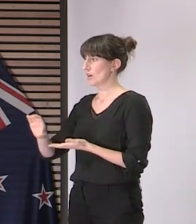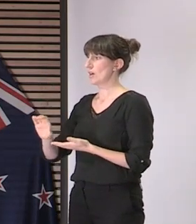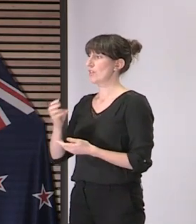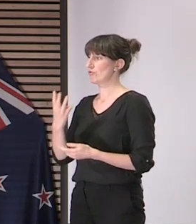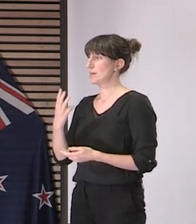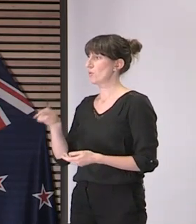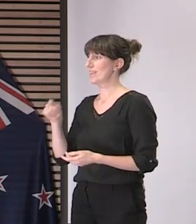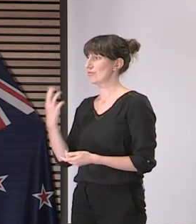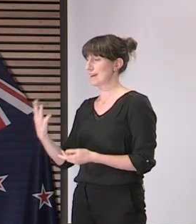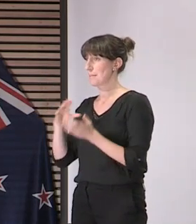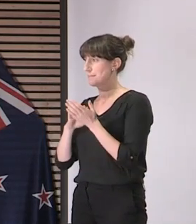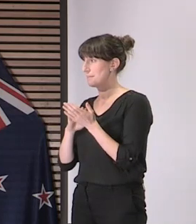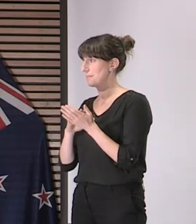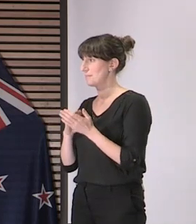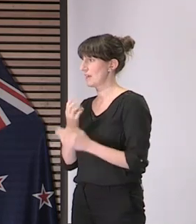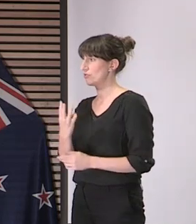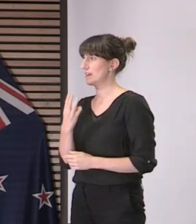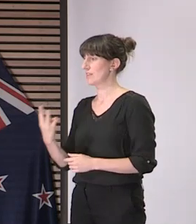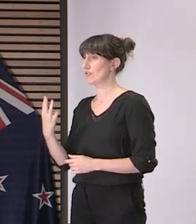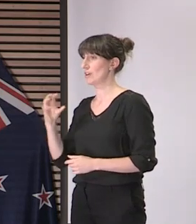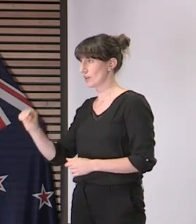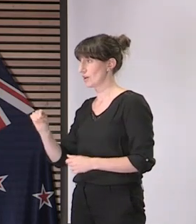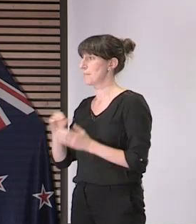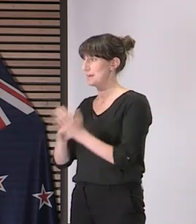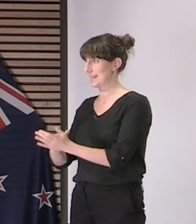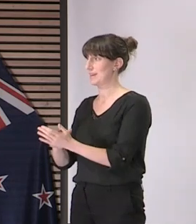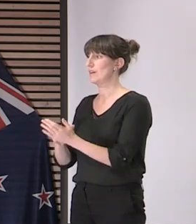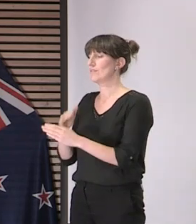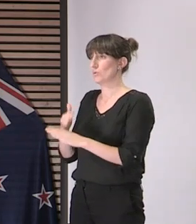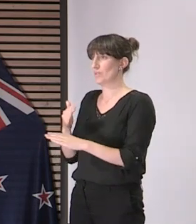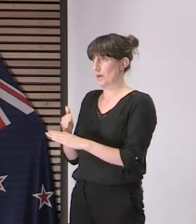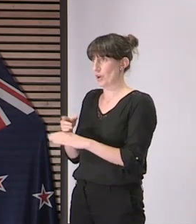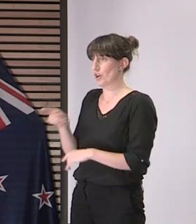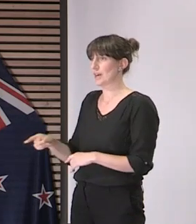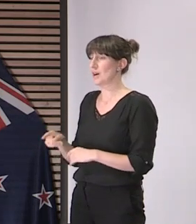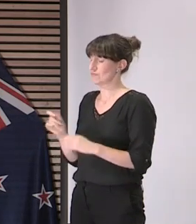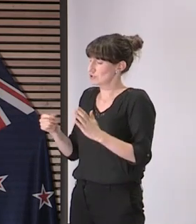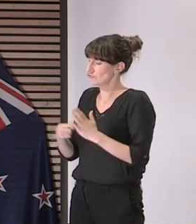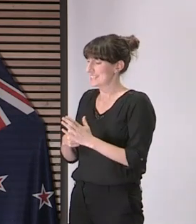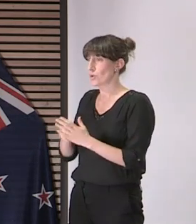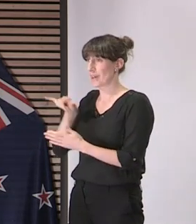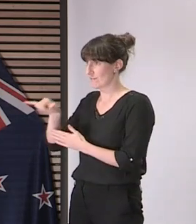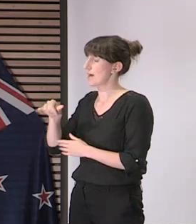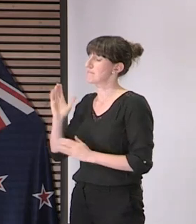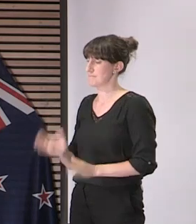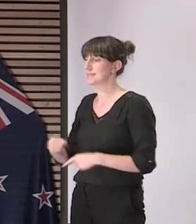air freight over the next six months. We have received 16 proposals from airlines and